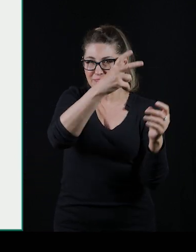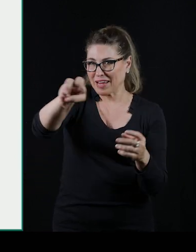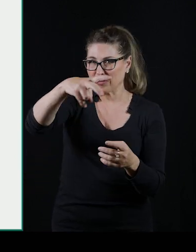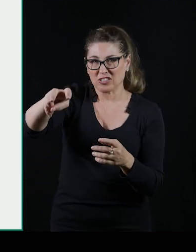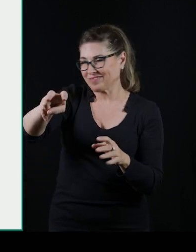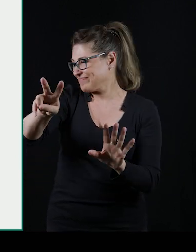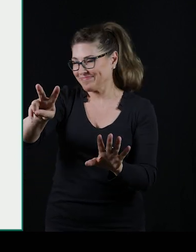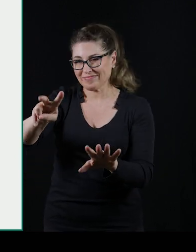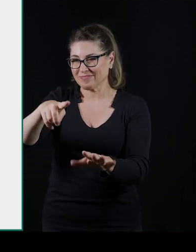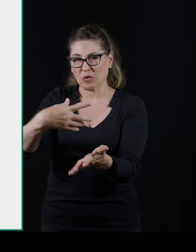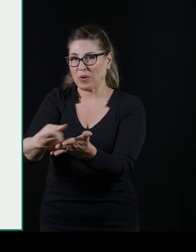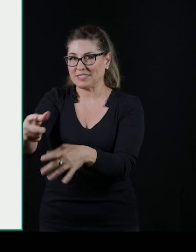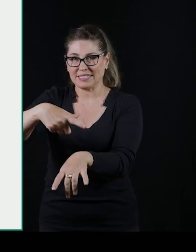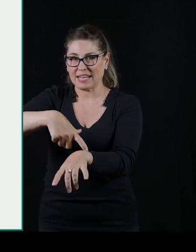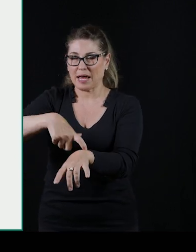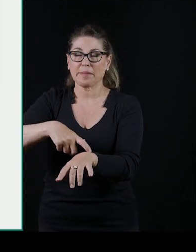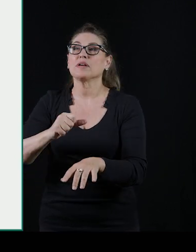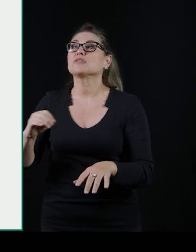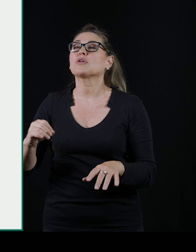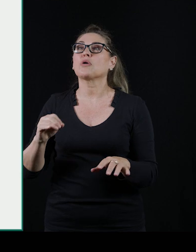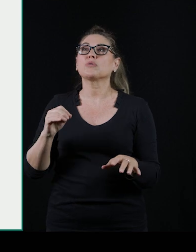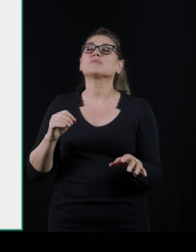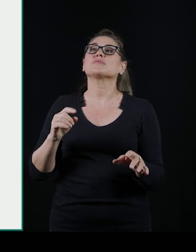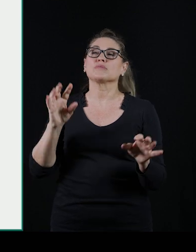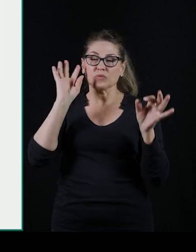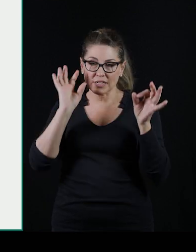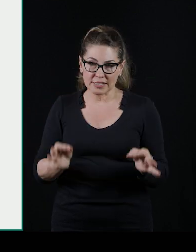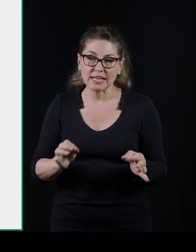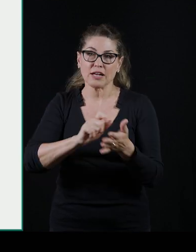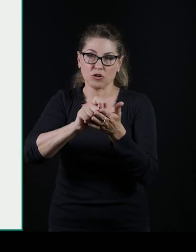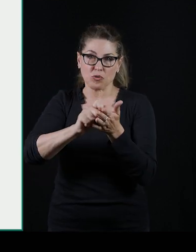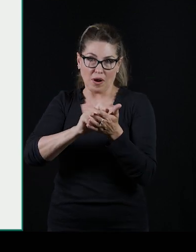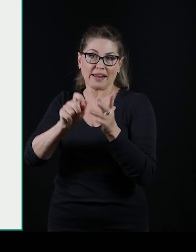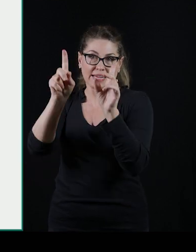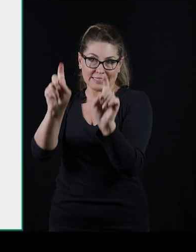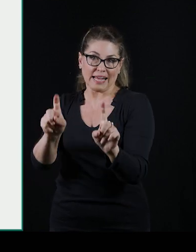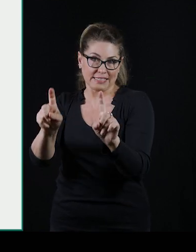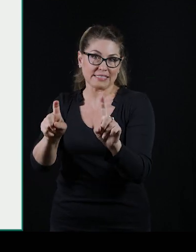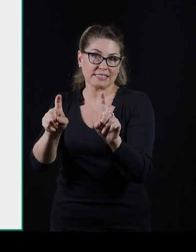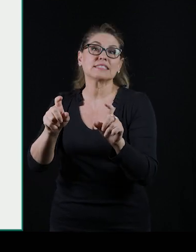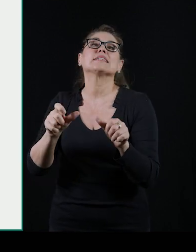And so we decided to just really dedicate ourselves to writing tests for the new code as we went along.